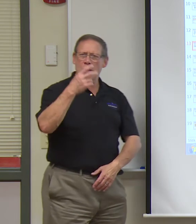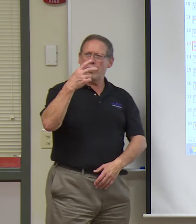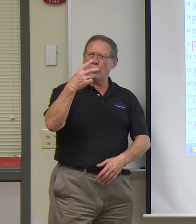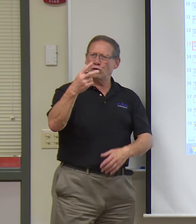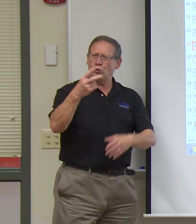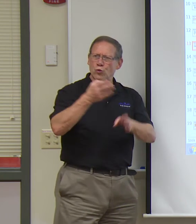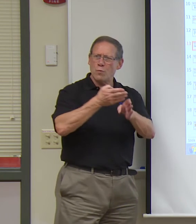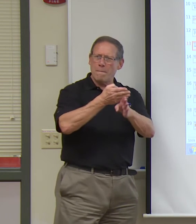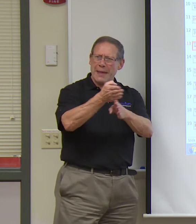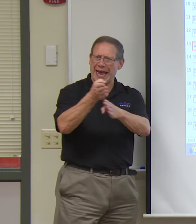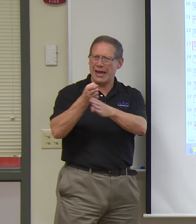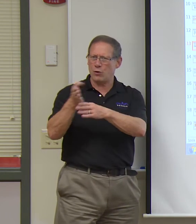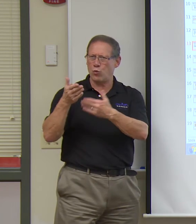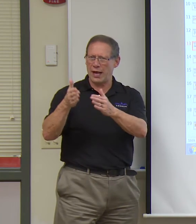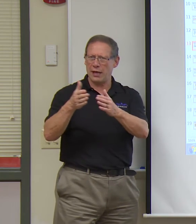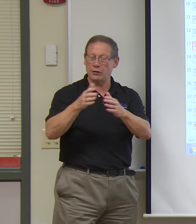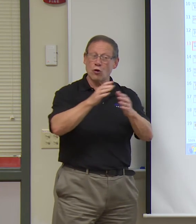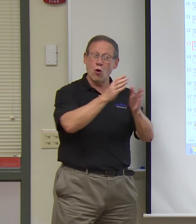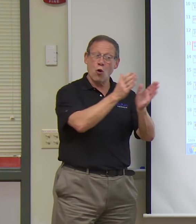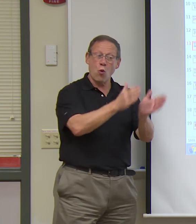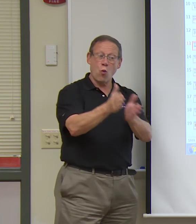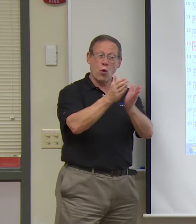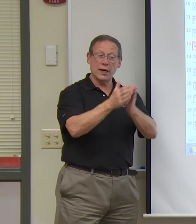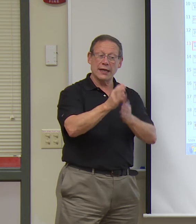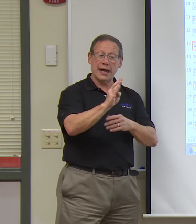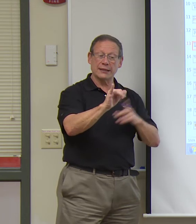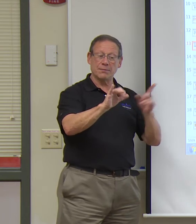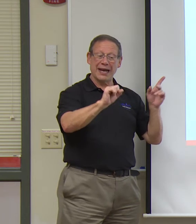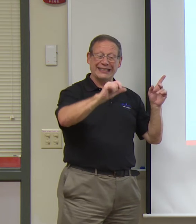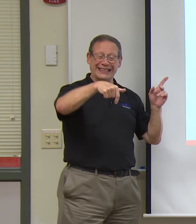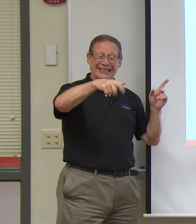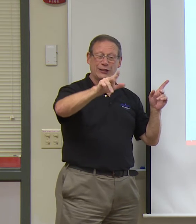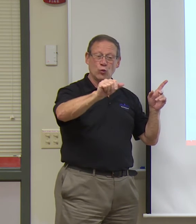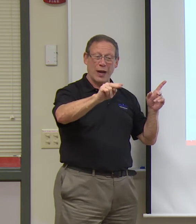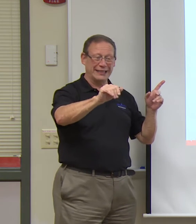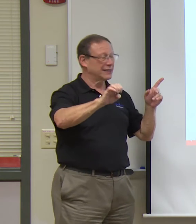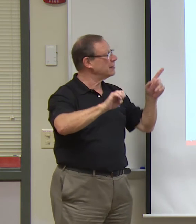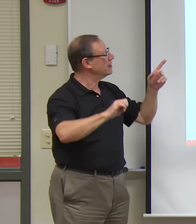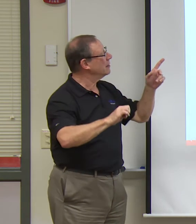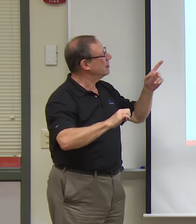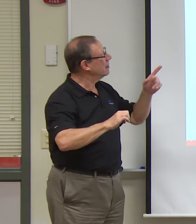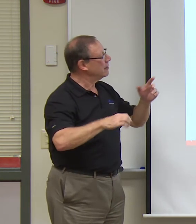by sequence, which is, you know, typically, people will look at weeks,